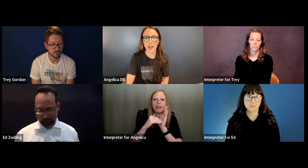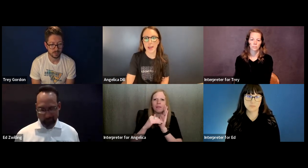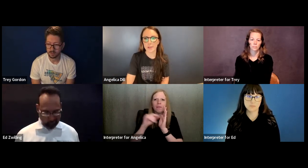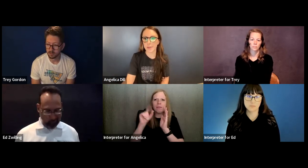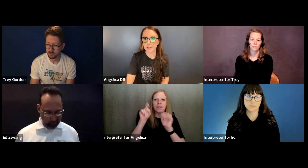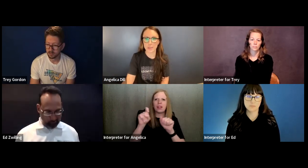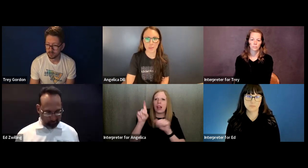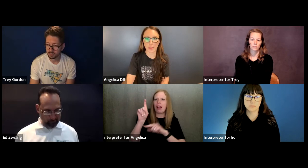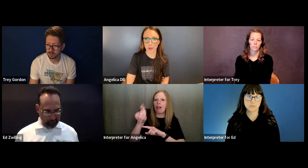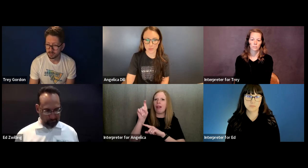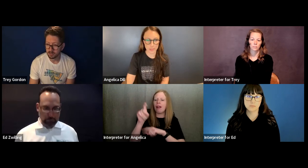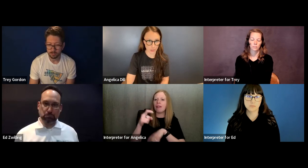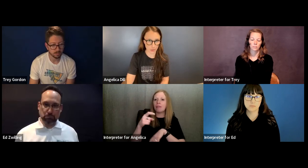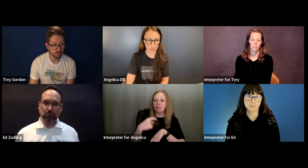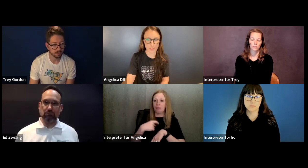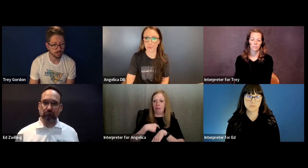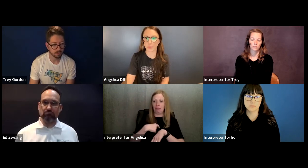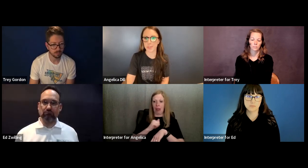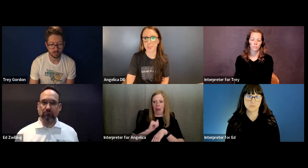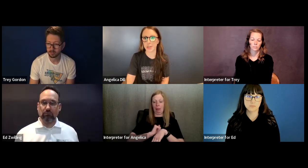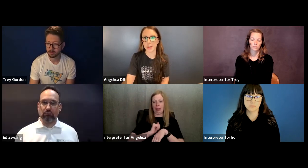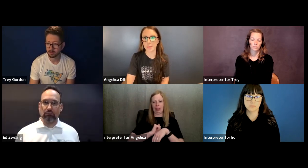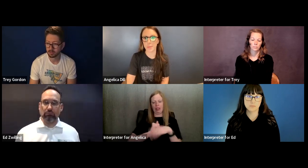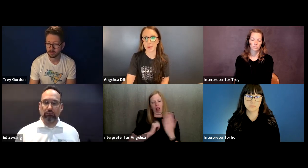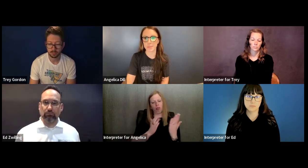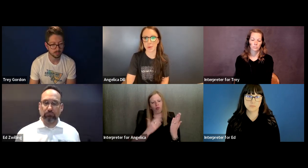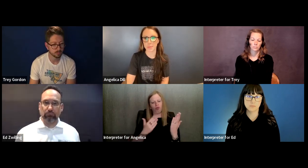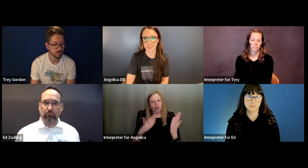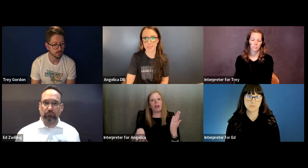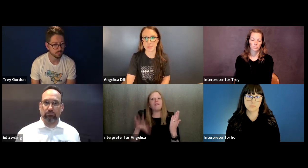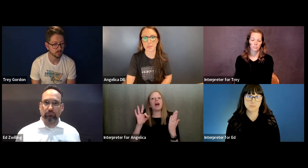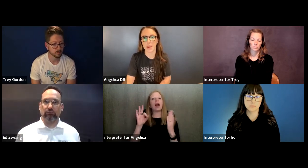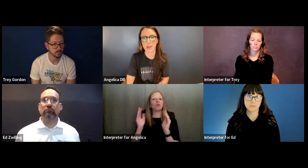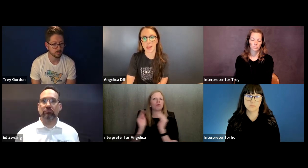i had found something when i was going over some information about small businesses with the ada